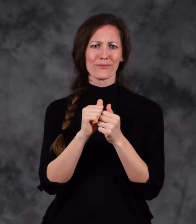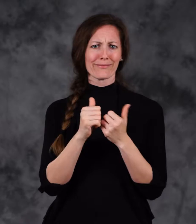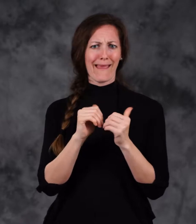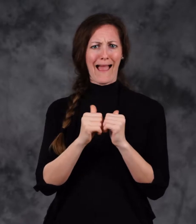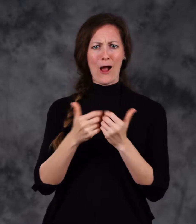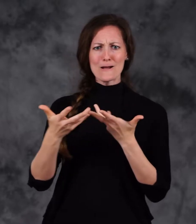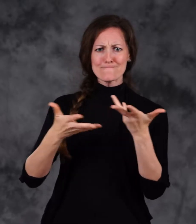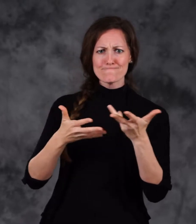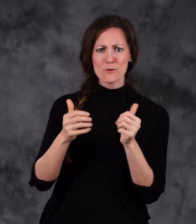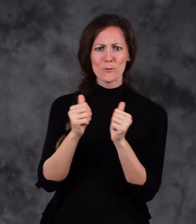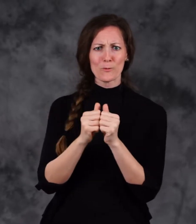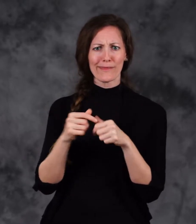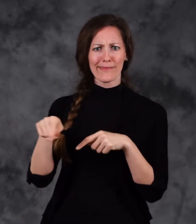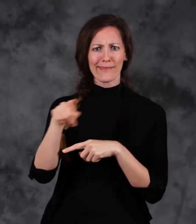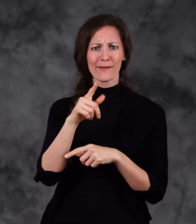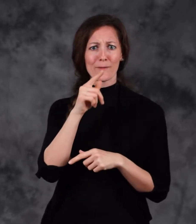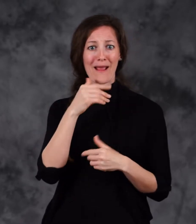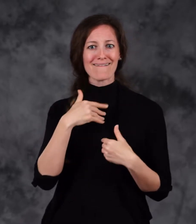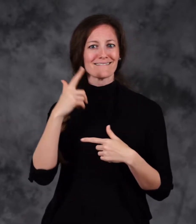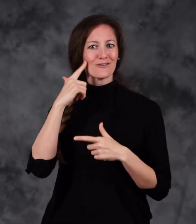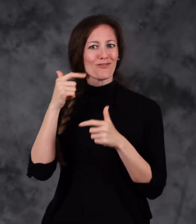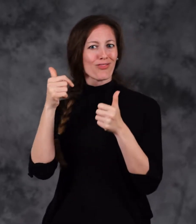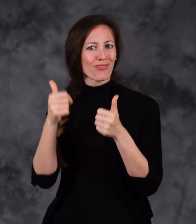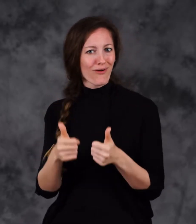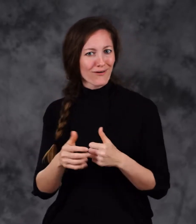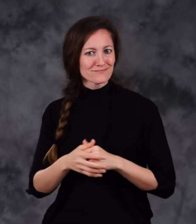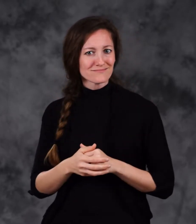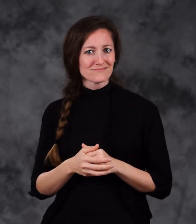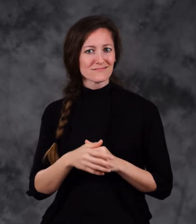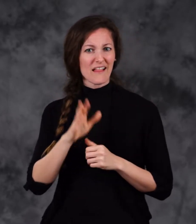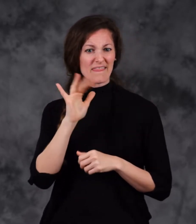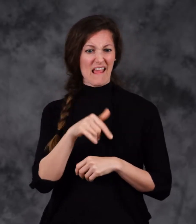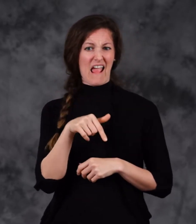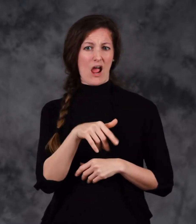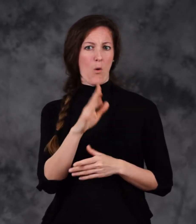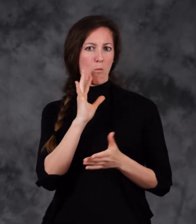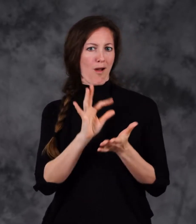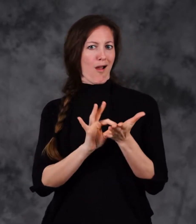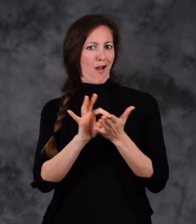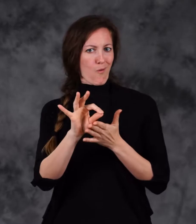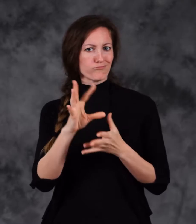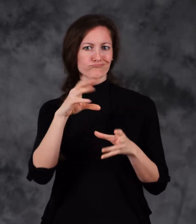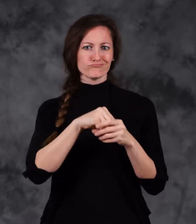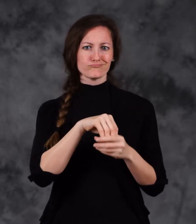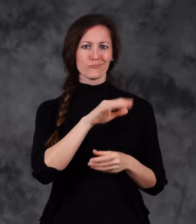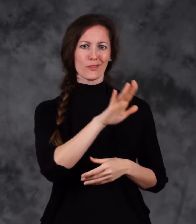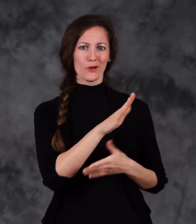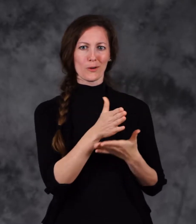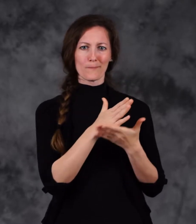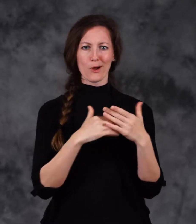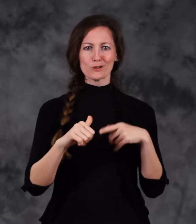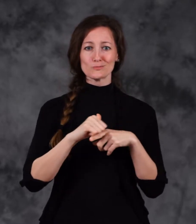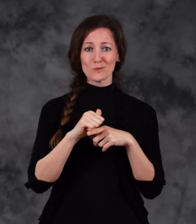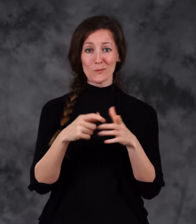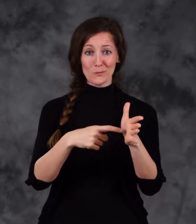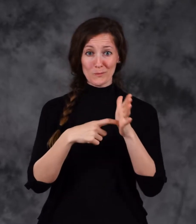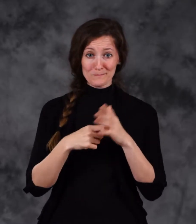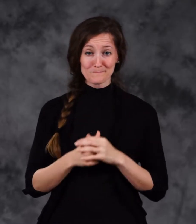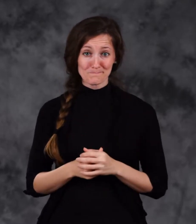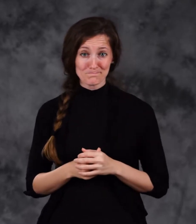about age-related hearing loss and have it count towards their training requirements.